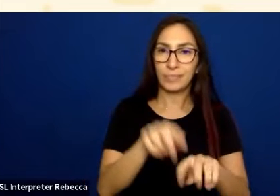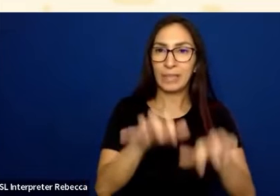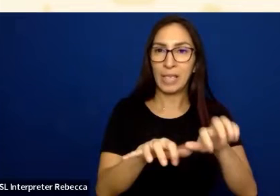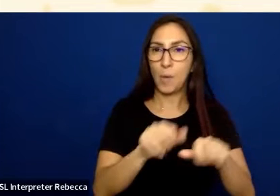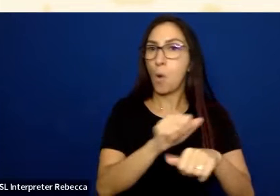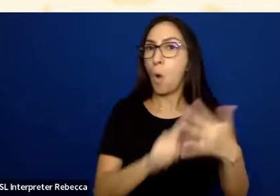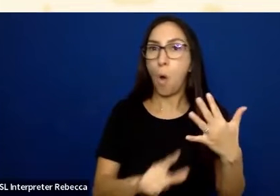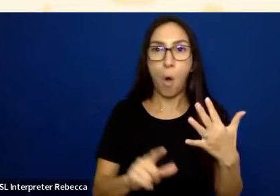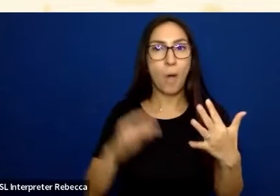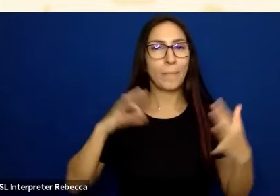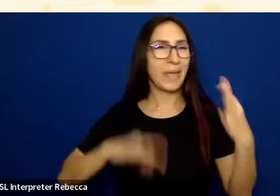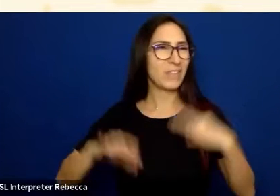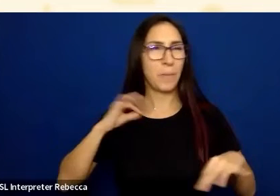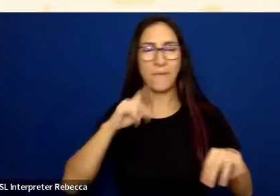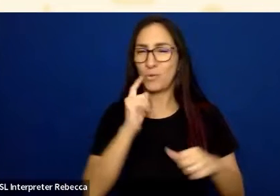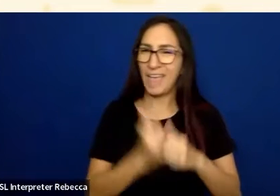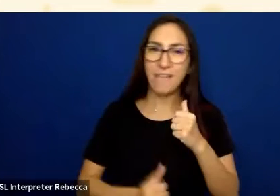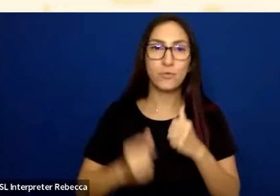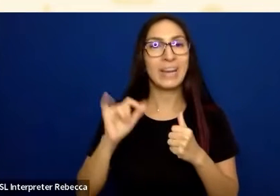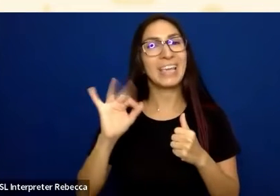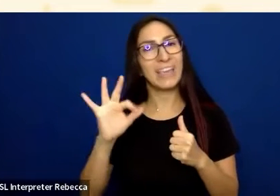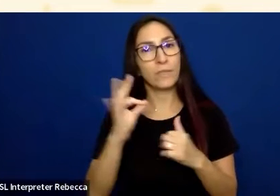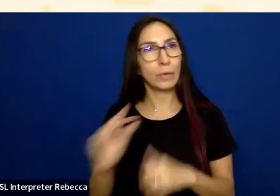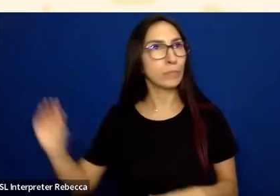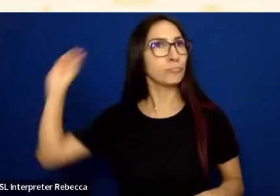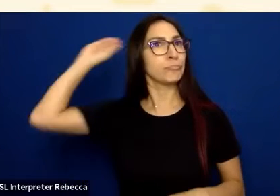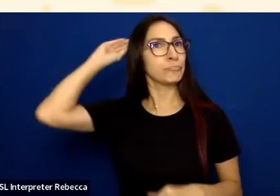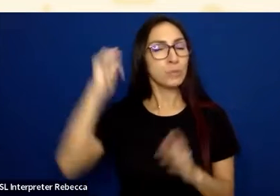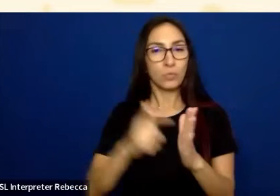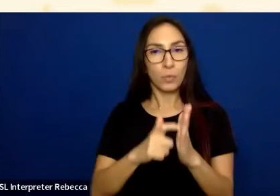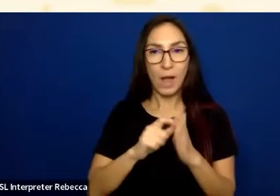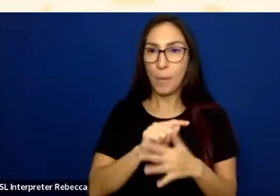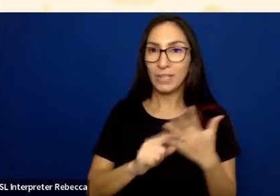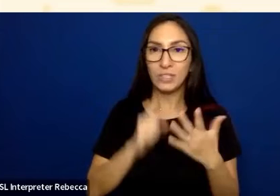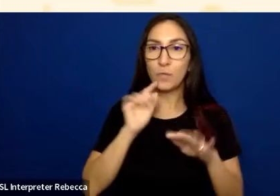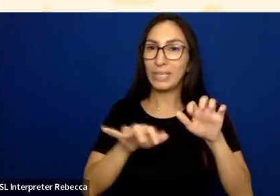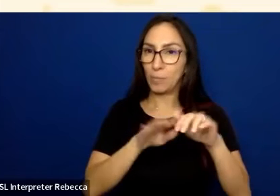keeping in mind the requirements of keyboard access.